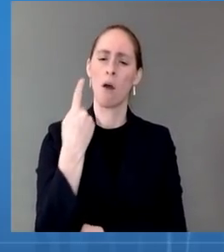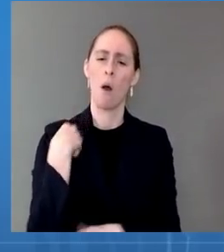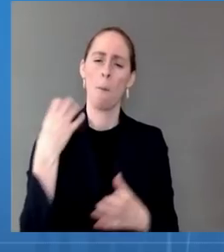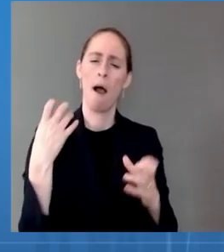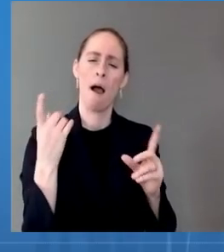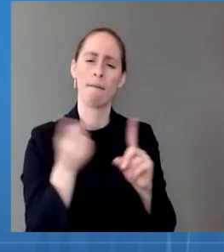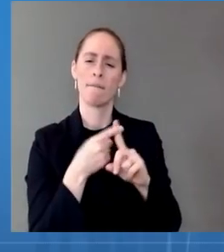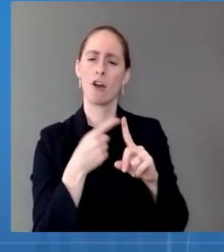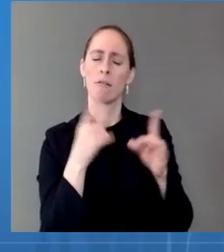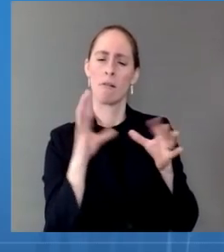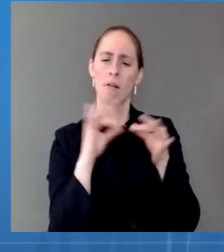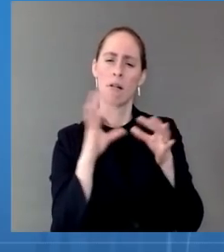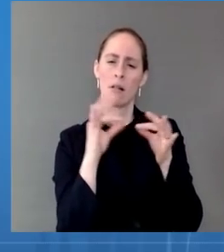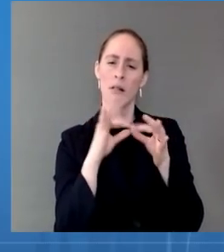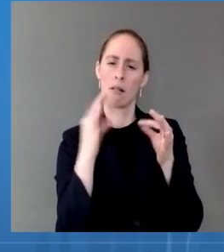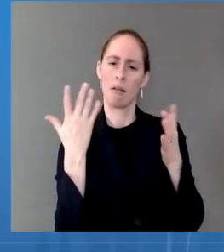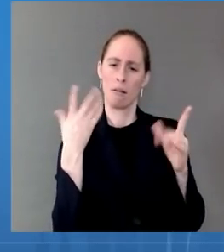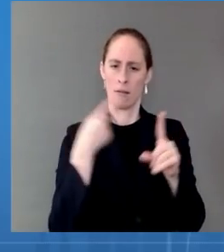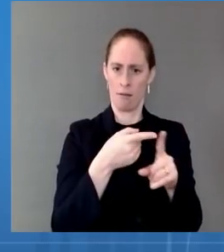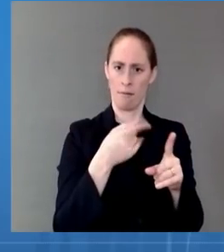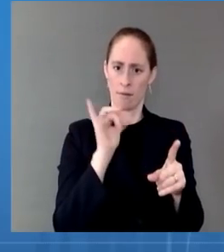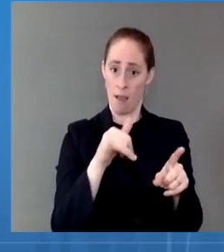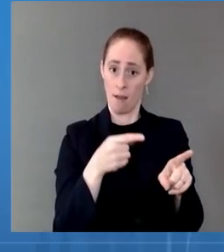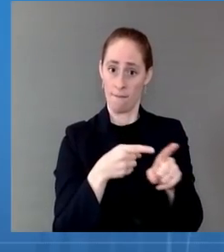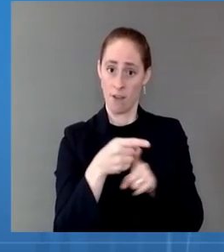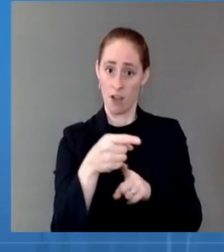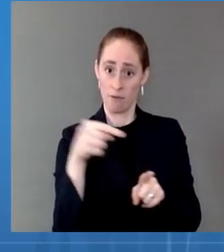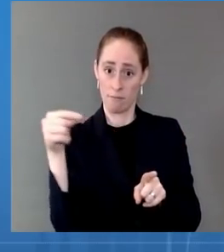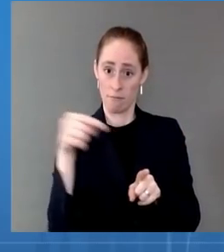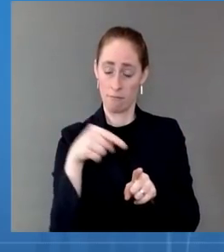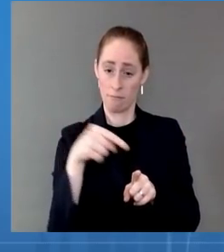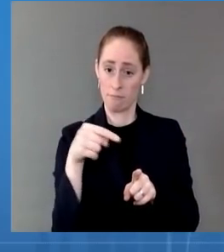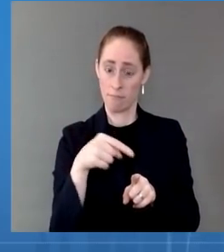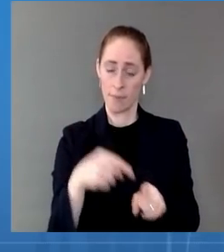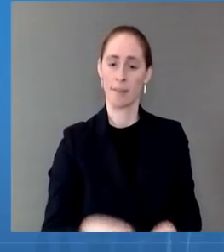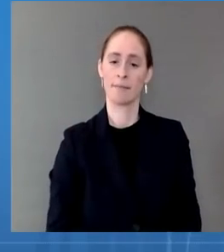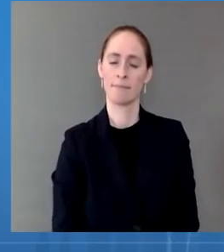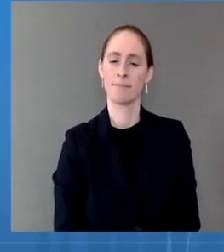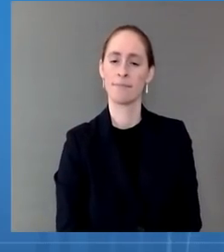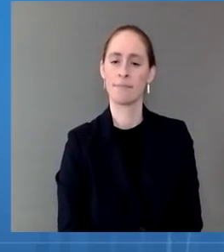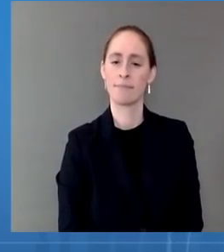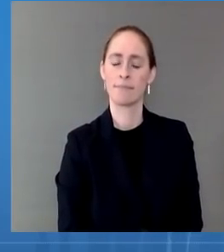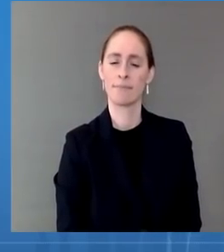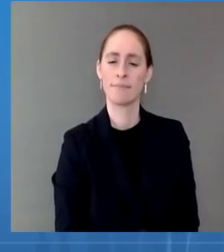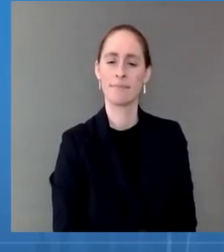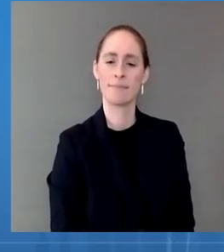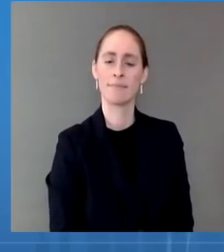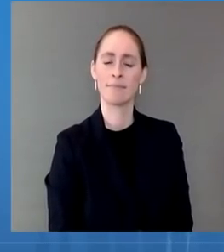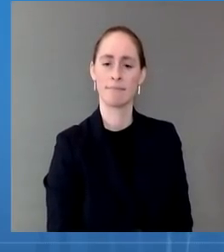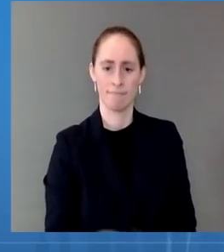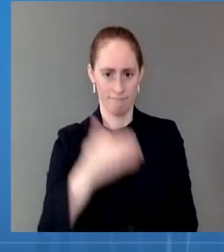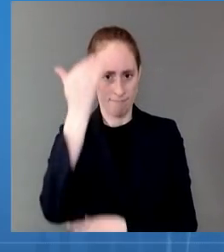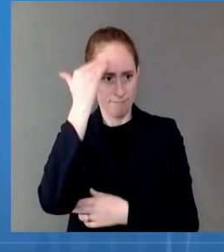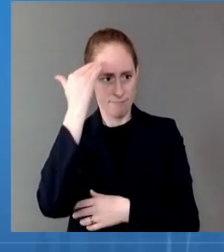Since AAMA crime was first detected, the world scientific community has been working to gather data and learn more about the variant.